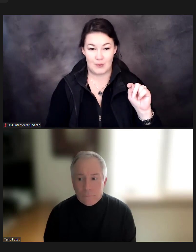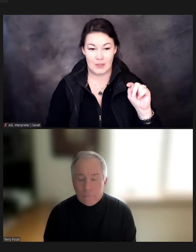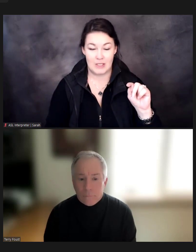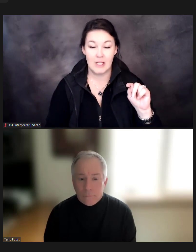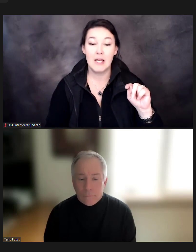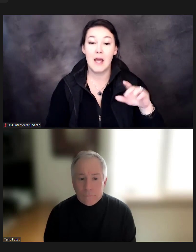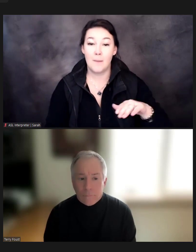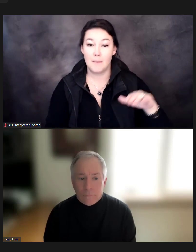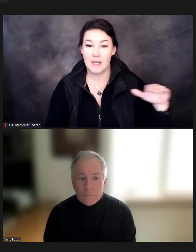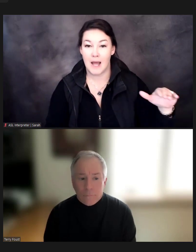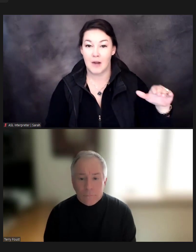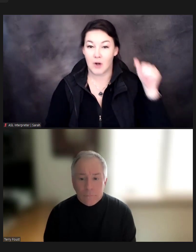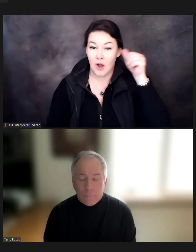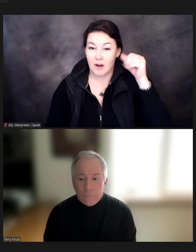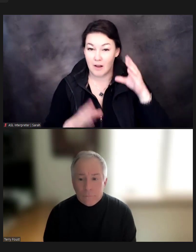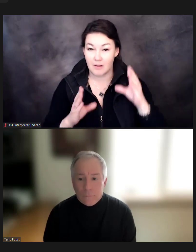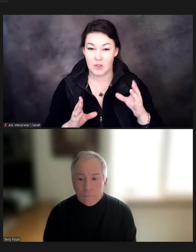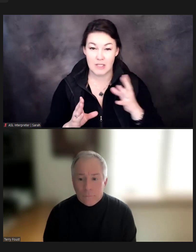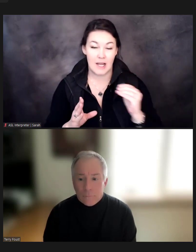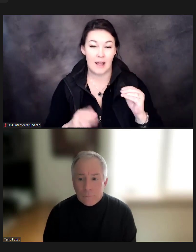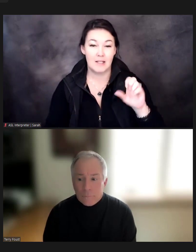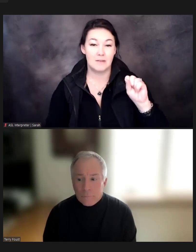audiologist and speech-language pathologist, who has served as a